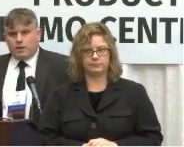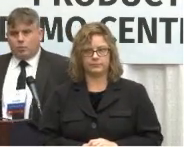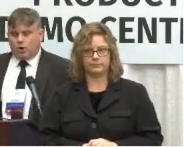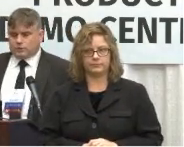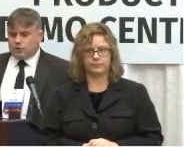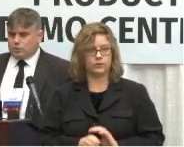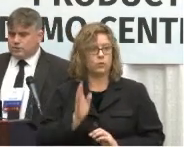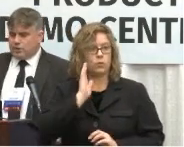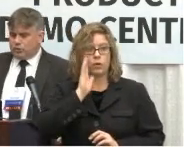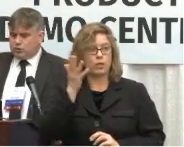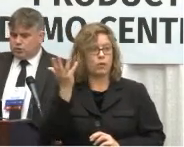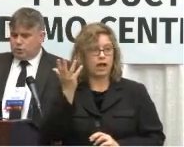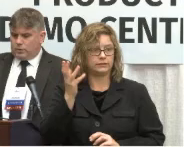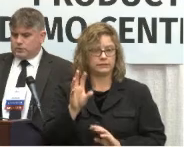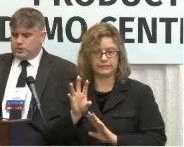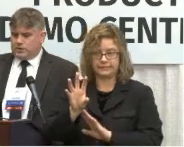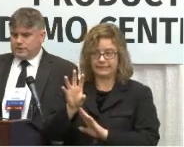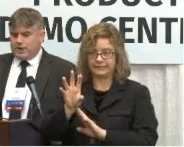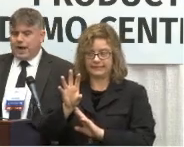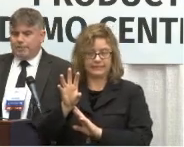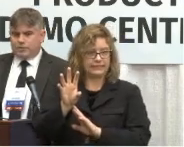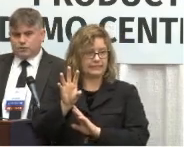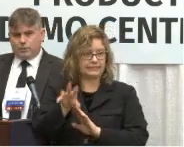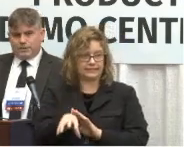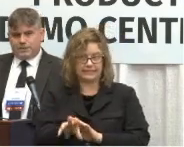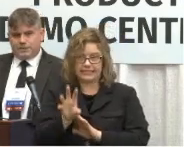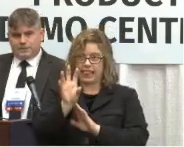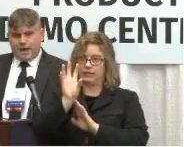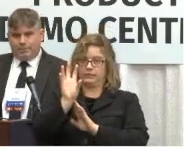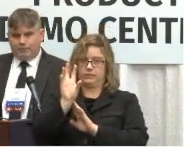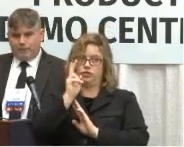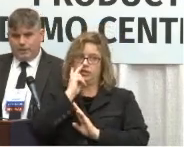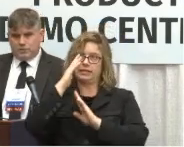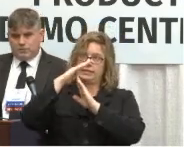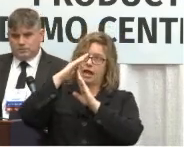It will also tilt towards the top so we can see the top of a page.